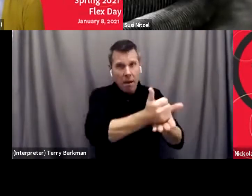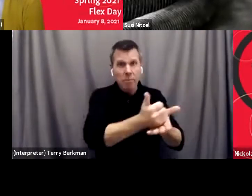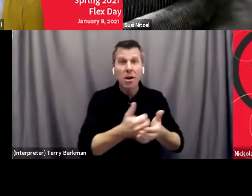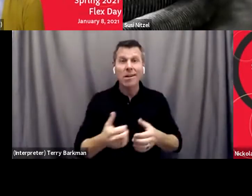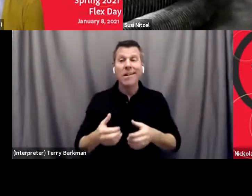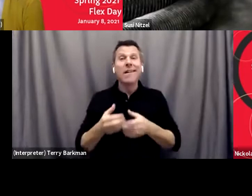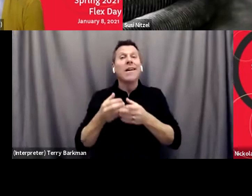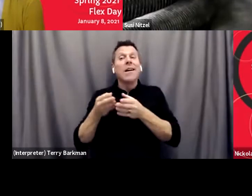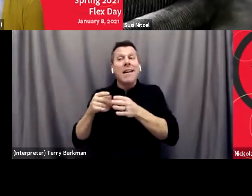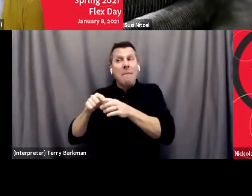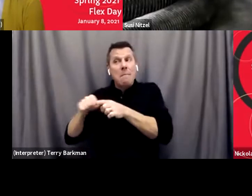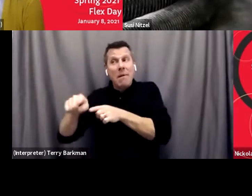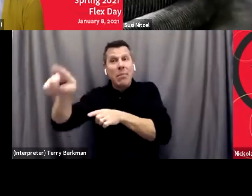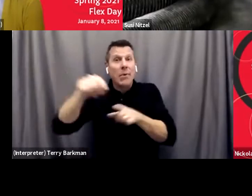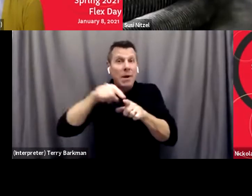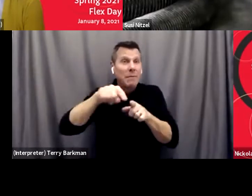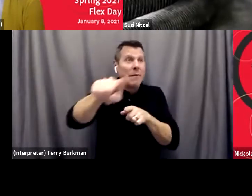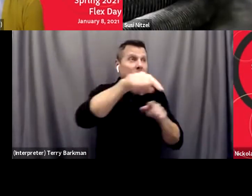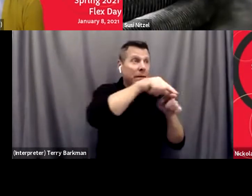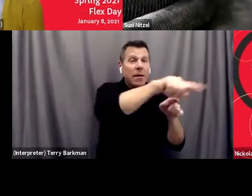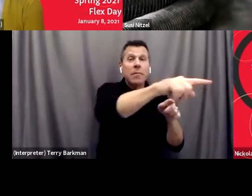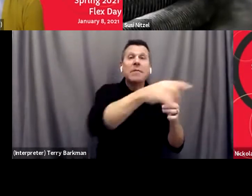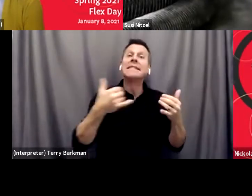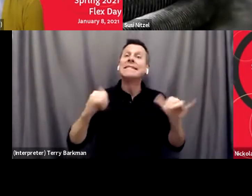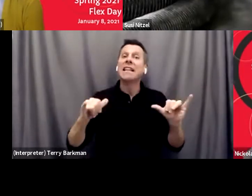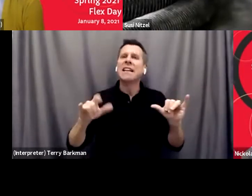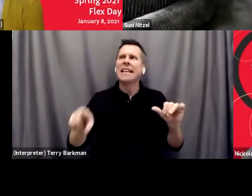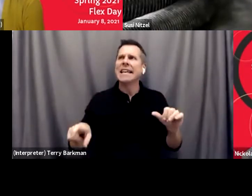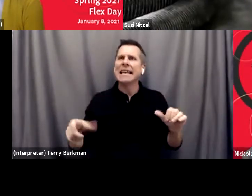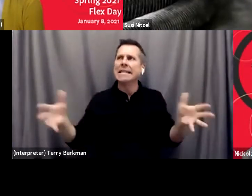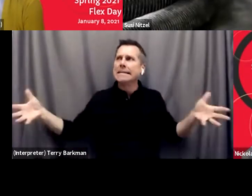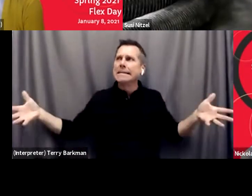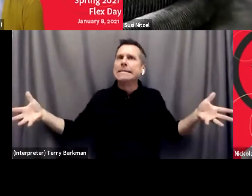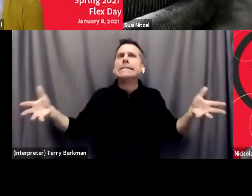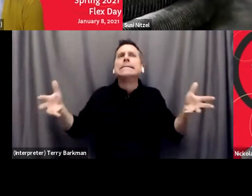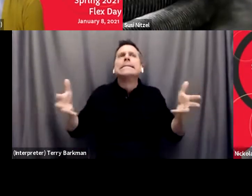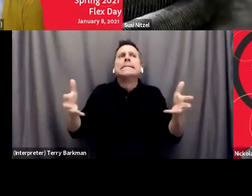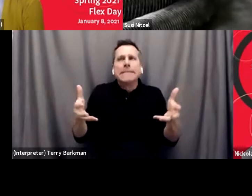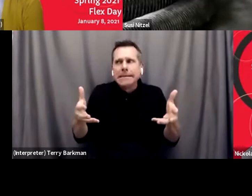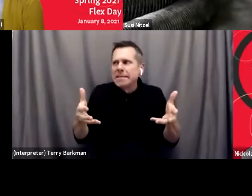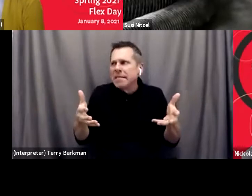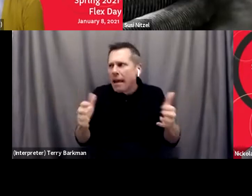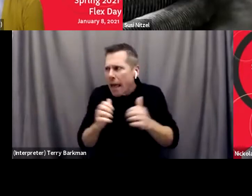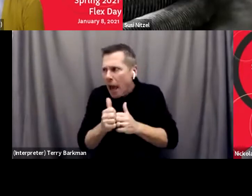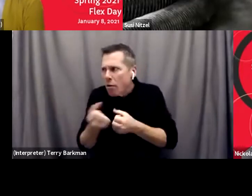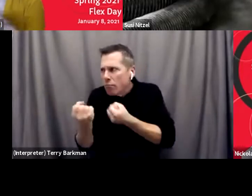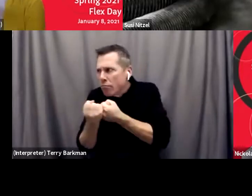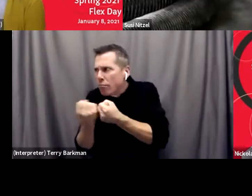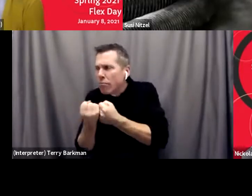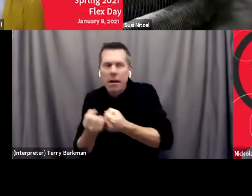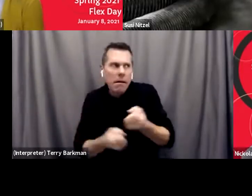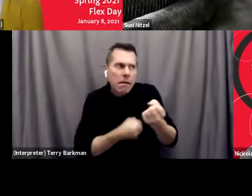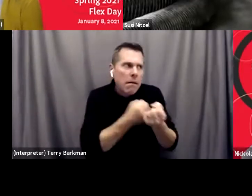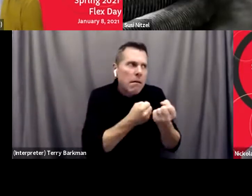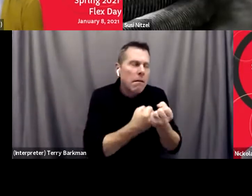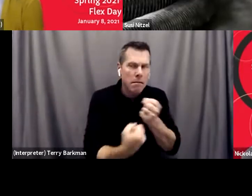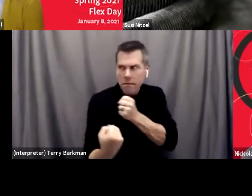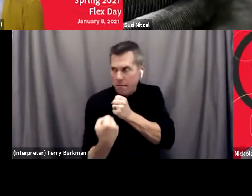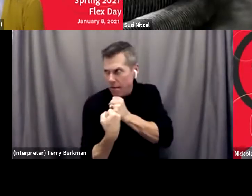pathways, but at the same time, we need to get together and we need to share information and know anything about all the or everything